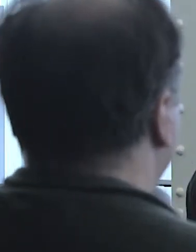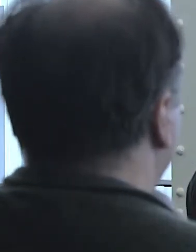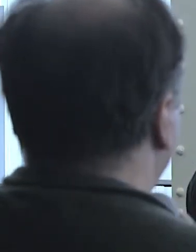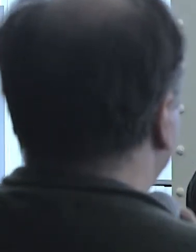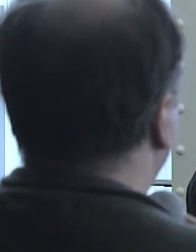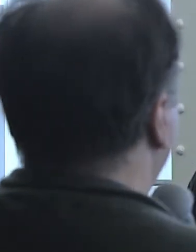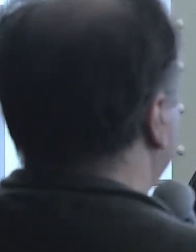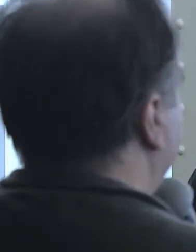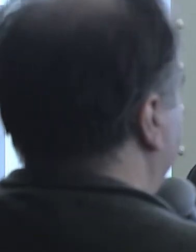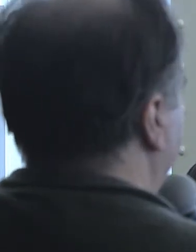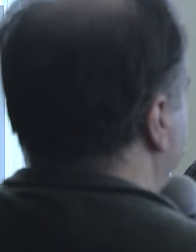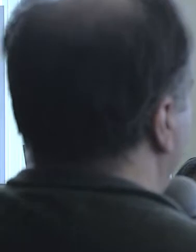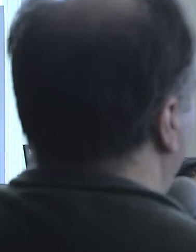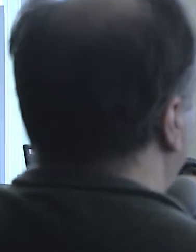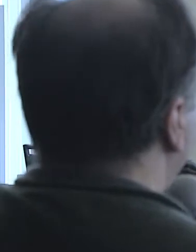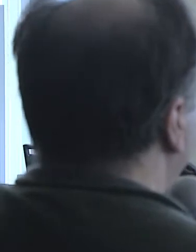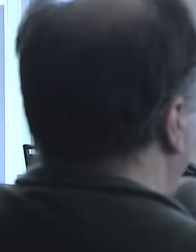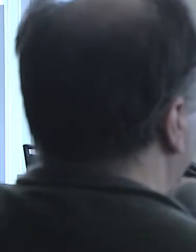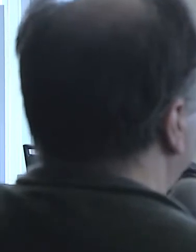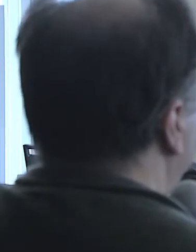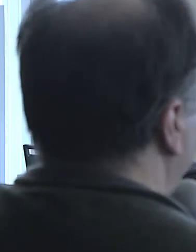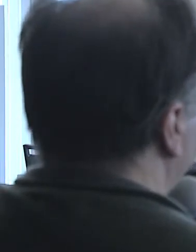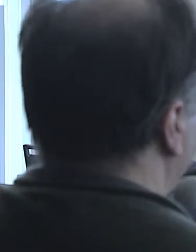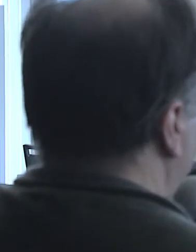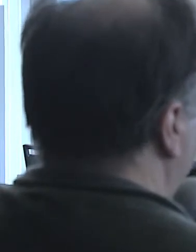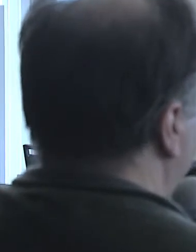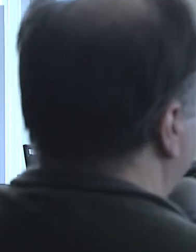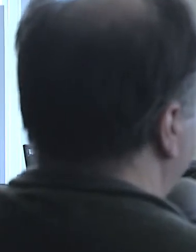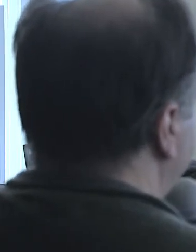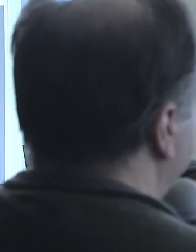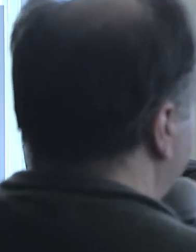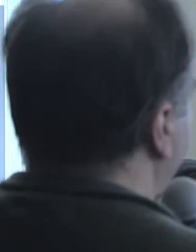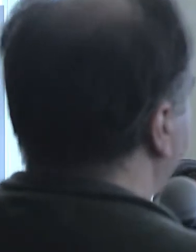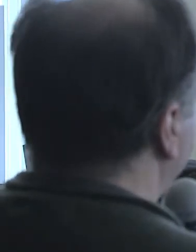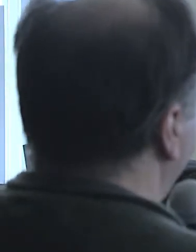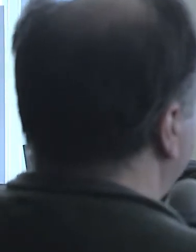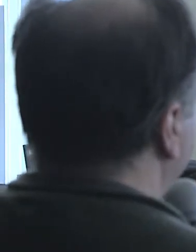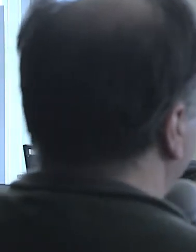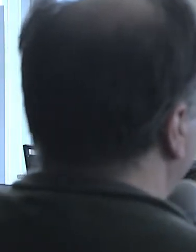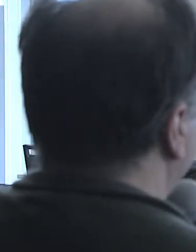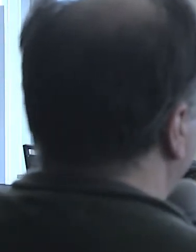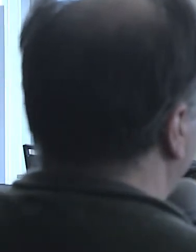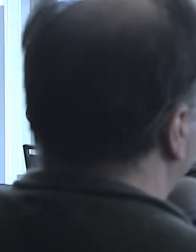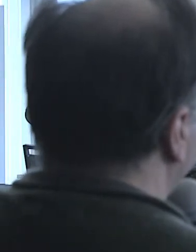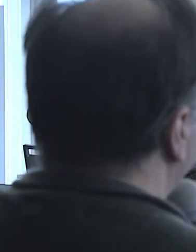Great, great talk. Where would you place personal growth, some of what you talk about, sort of the convergence